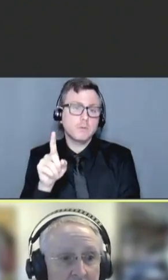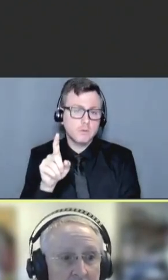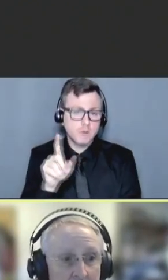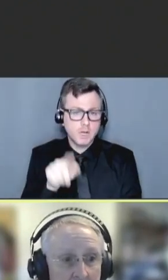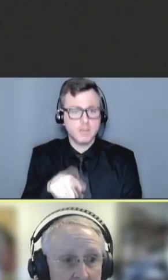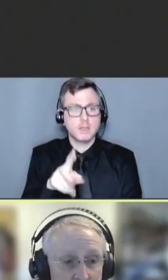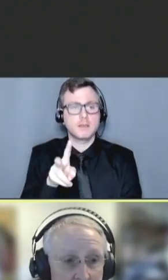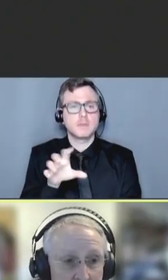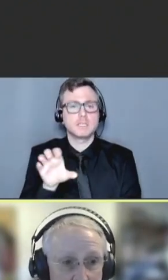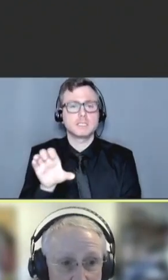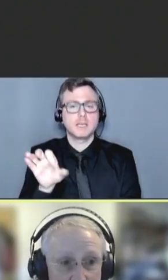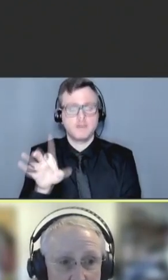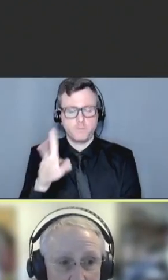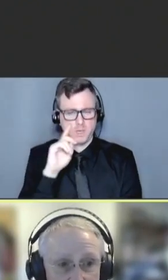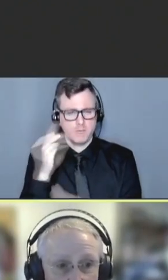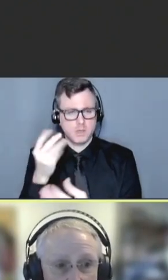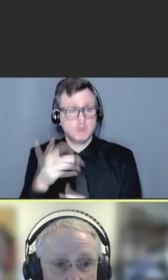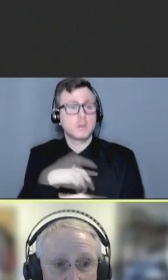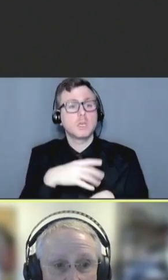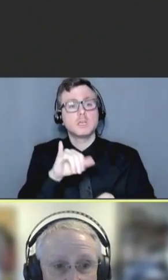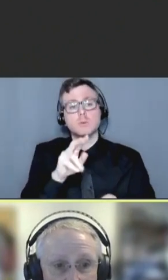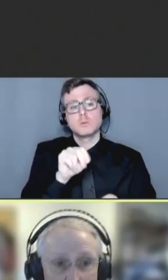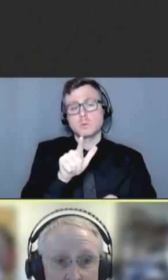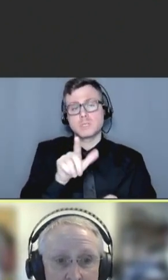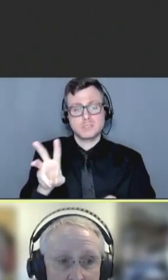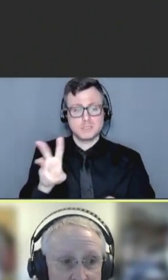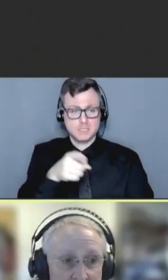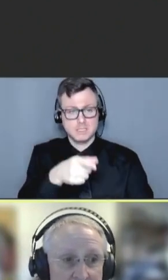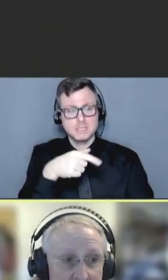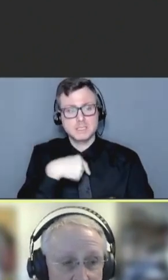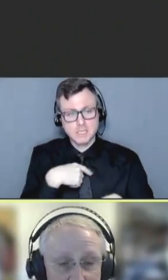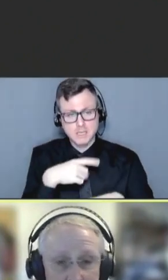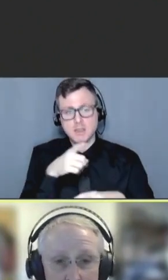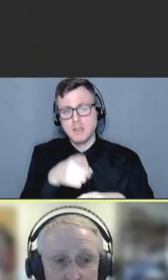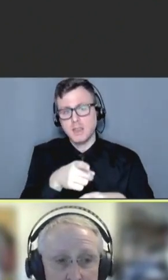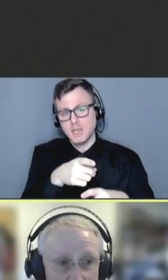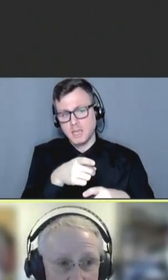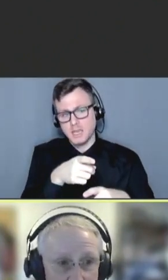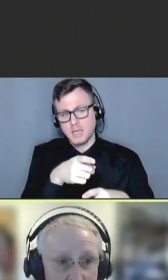some COVID-19 messenger RNA bivalent booster vaccine safety data was presented